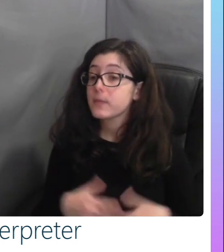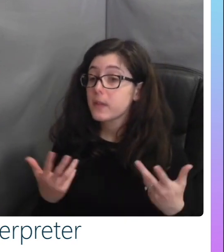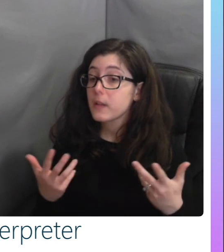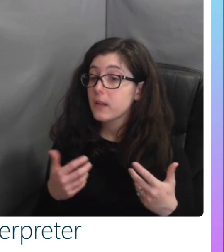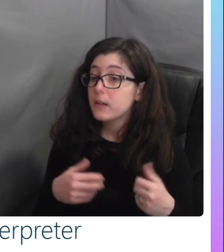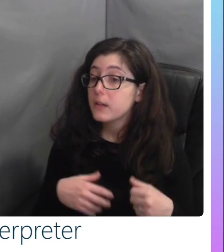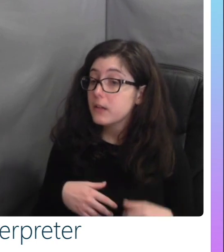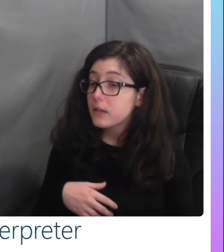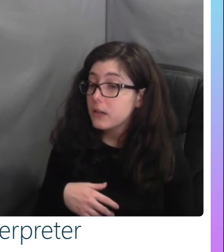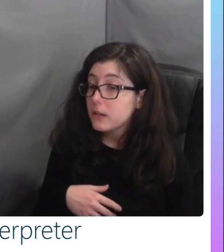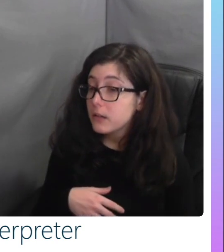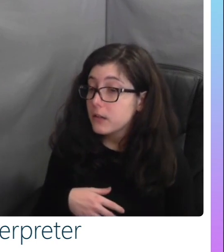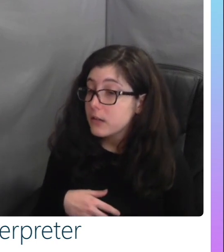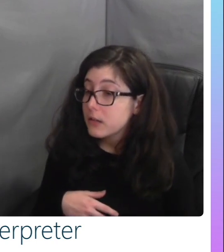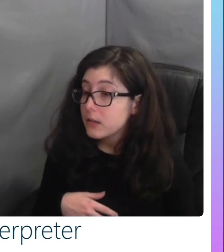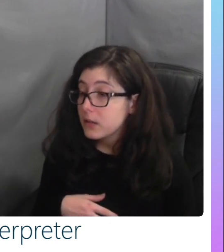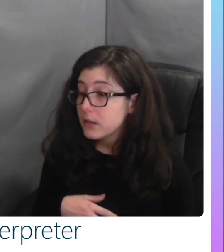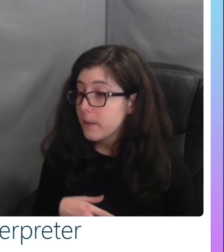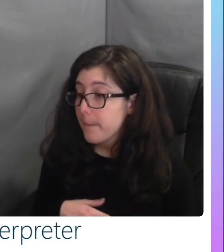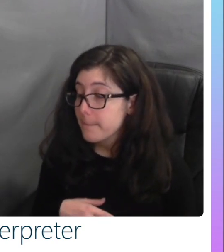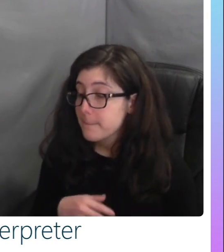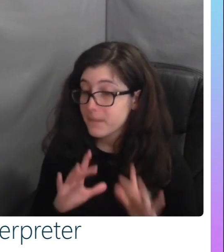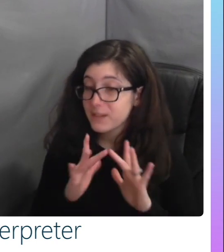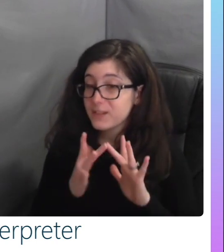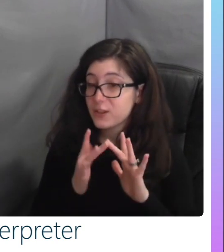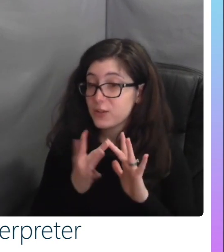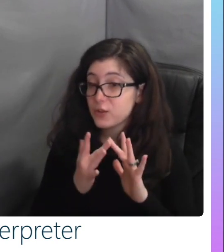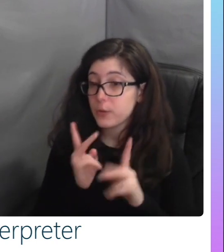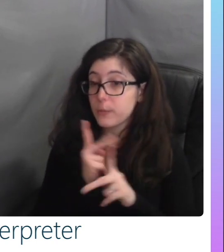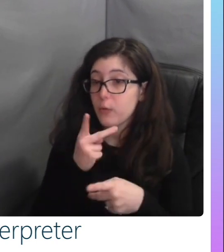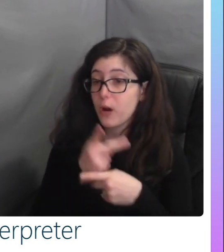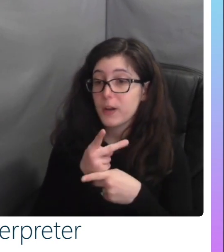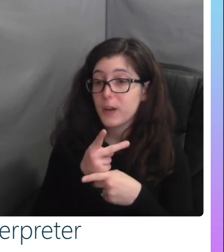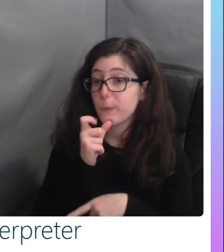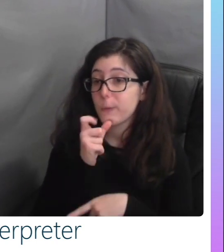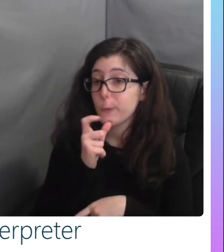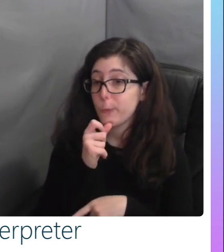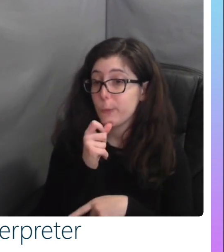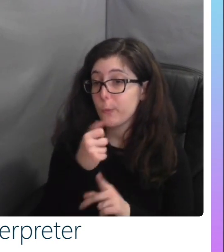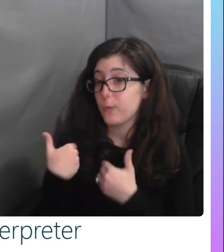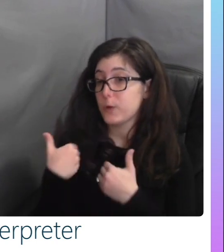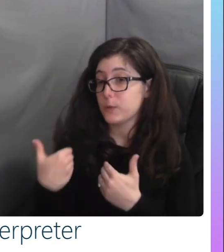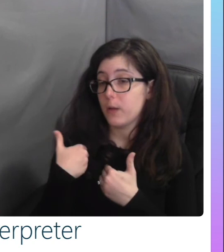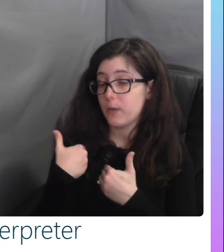when working with a client on a digital product, so who holds the burden of accessibility?".